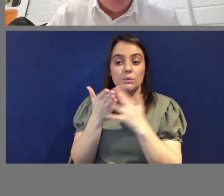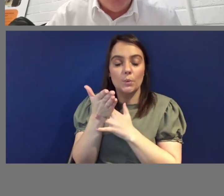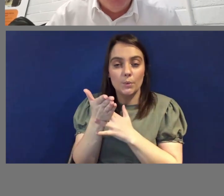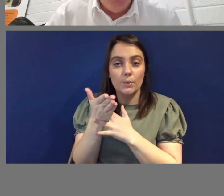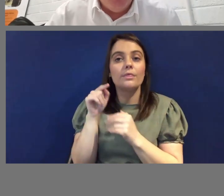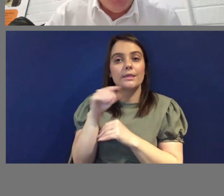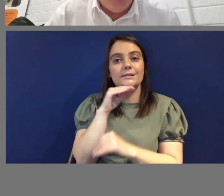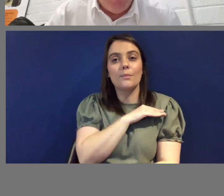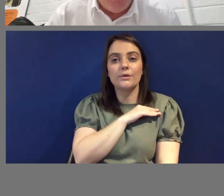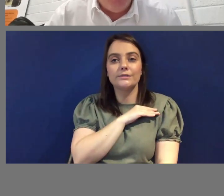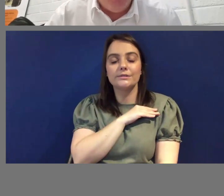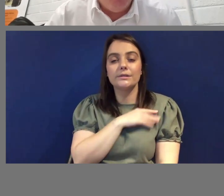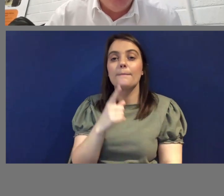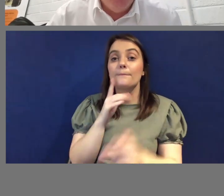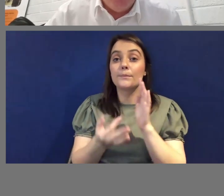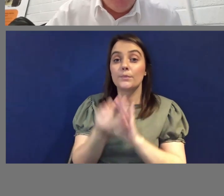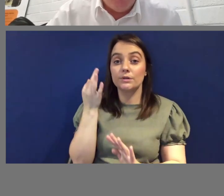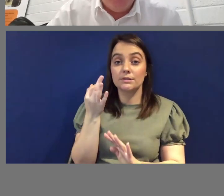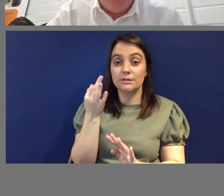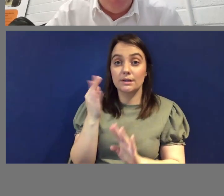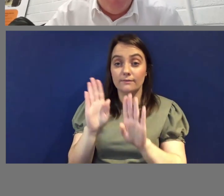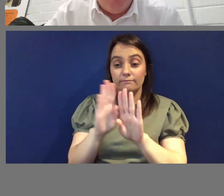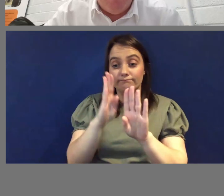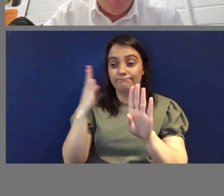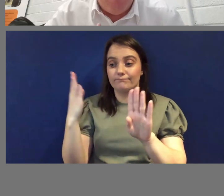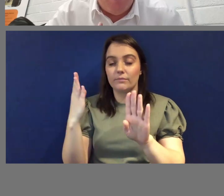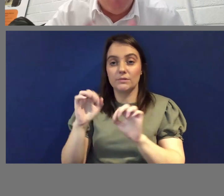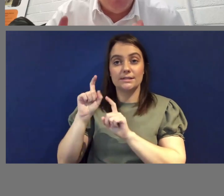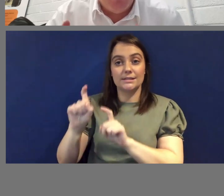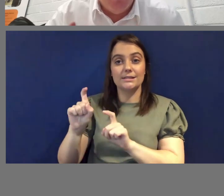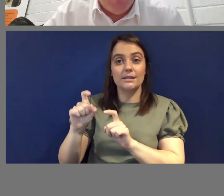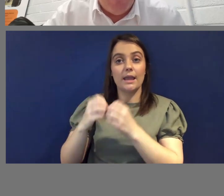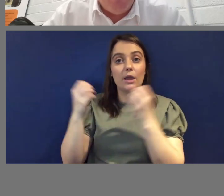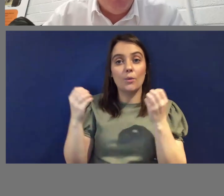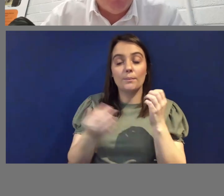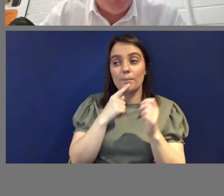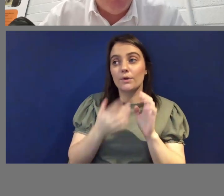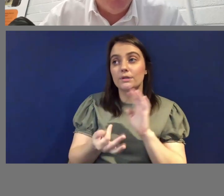important but then if they are held open remember if they if they if they close when the fire alarm